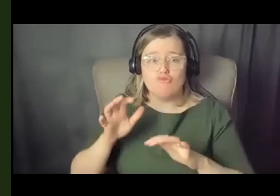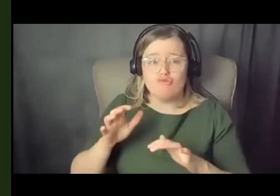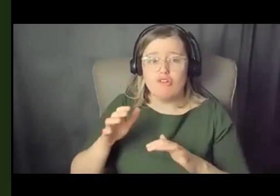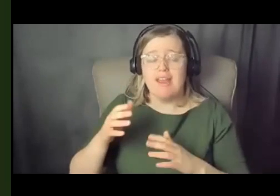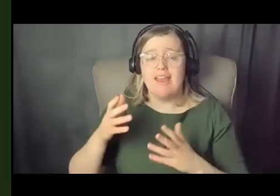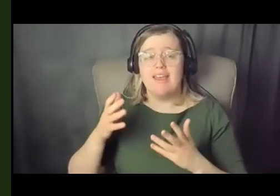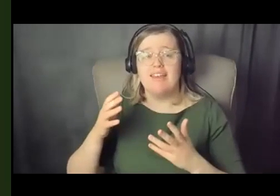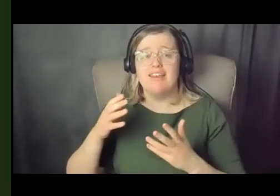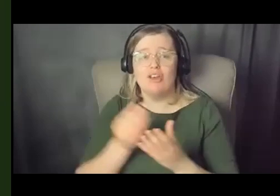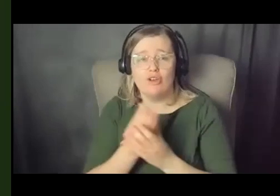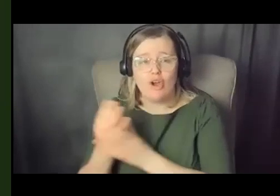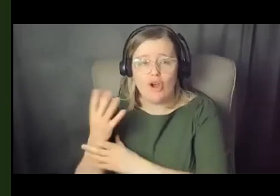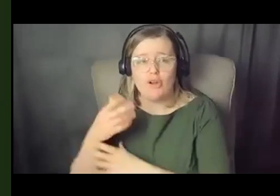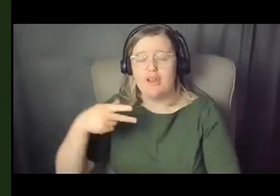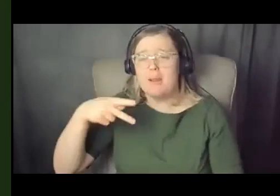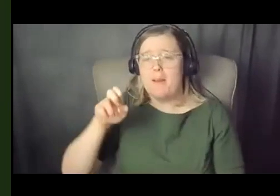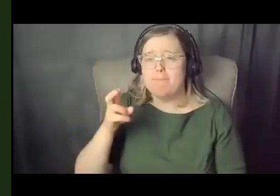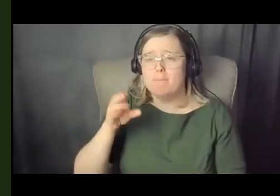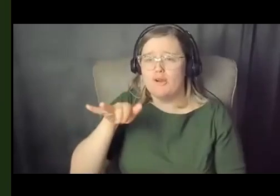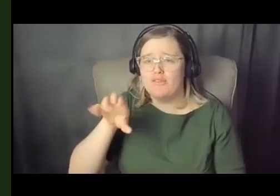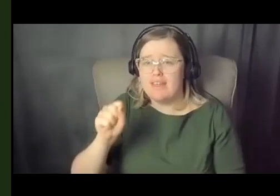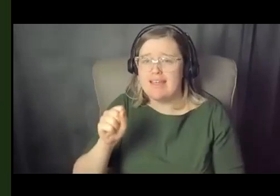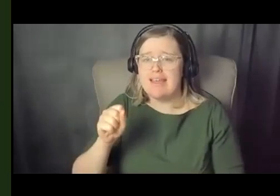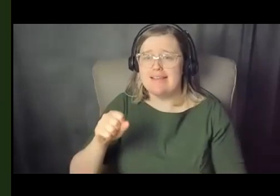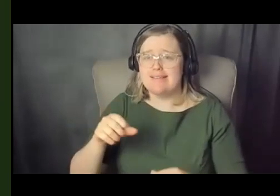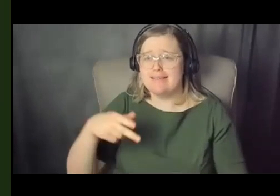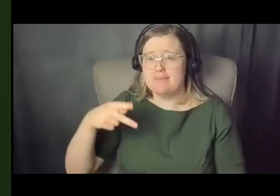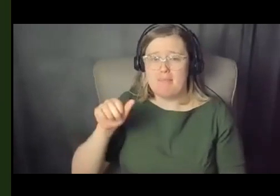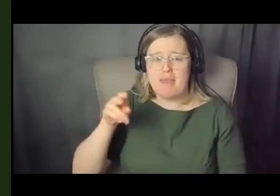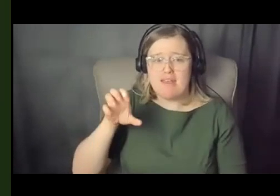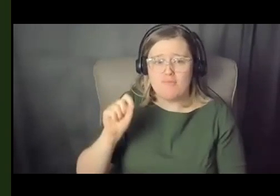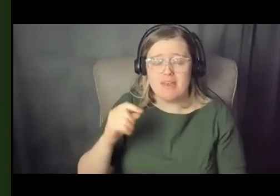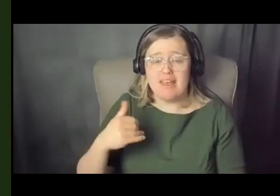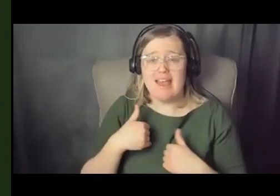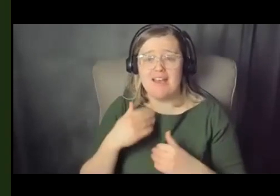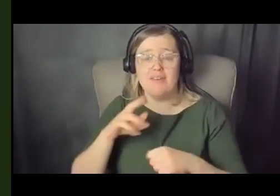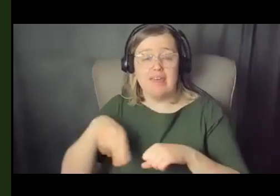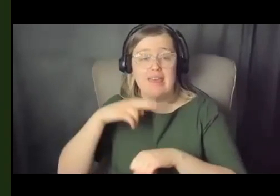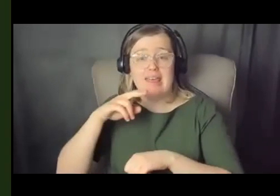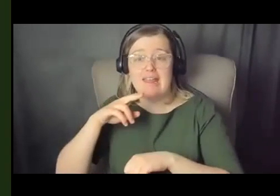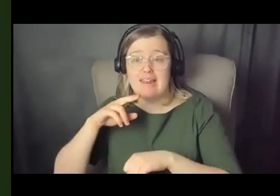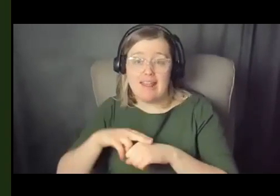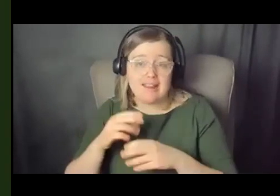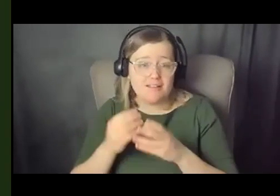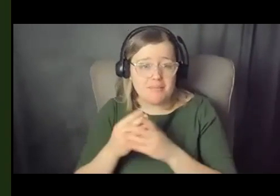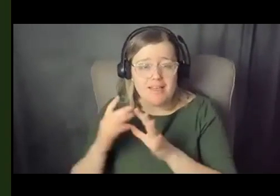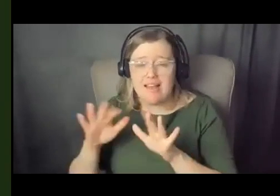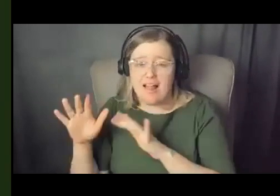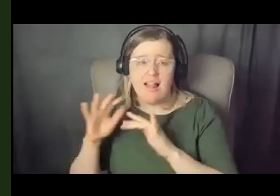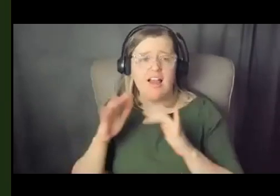There's native plant protection bumpers so the runoff from that parking area gets filtered before it gets to the creek.